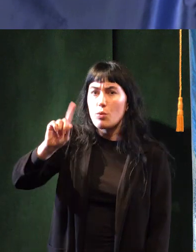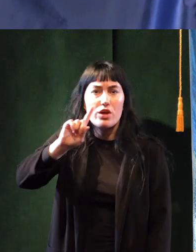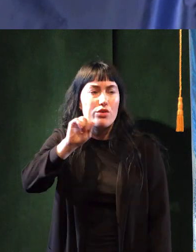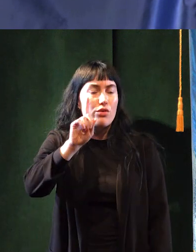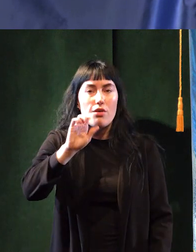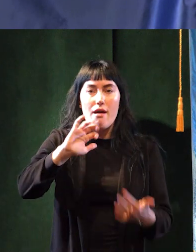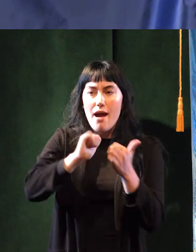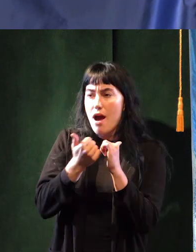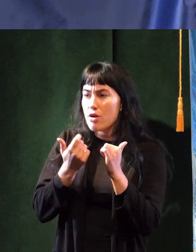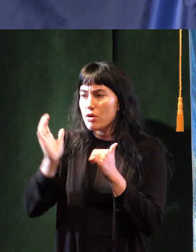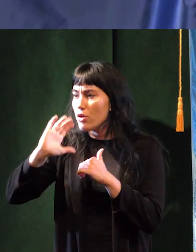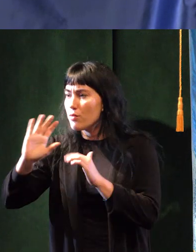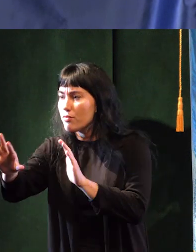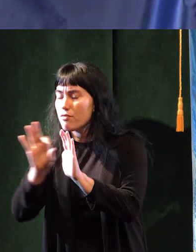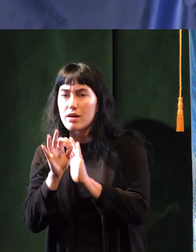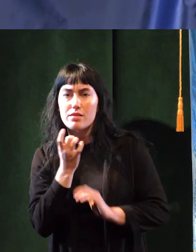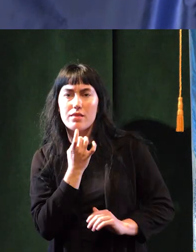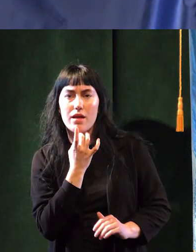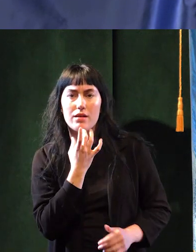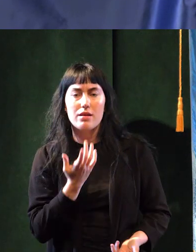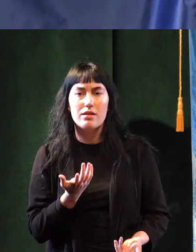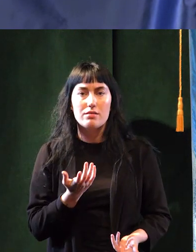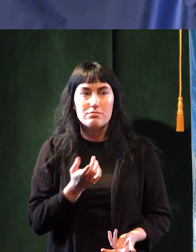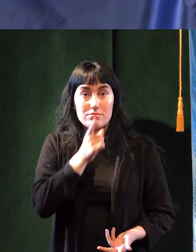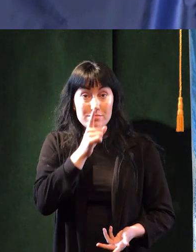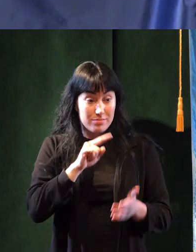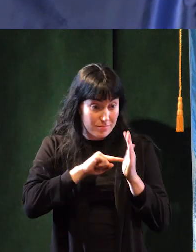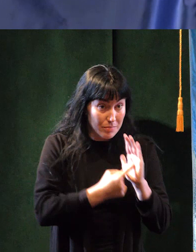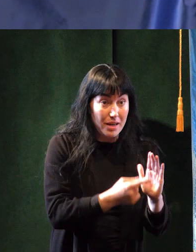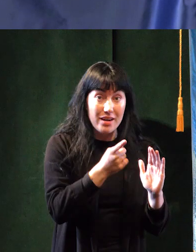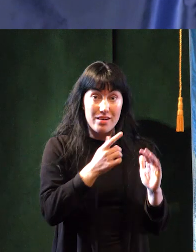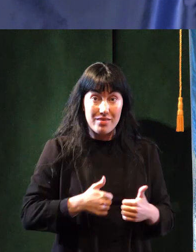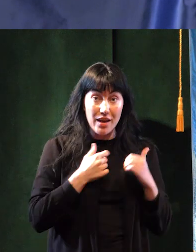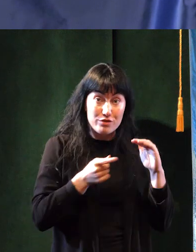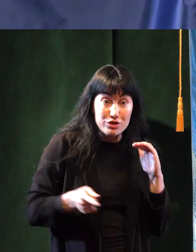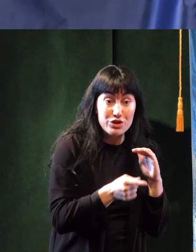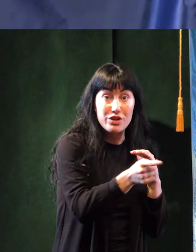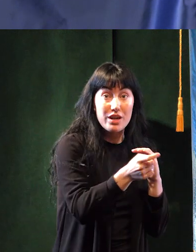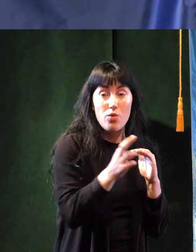you where is it and how do you go about finding it is it at the beginning of